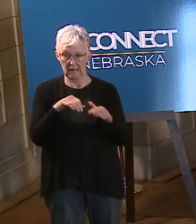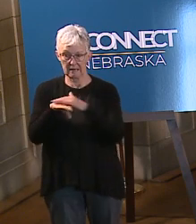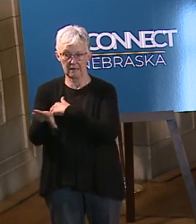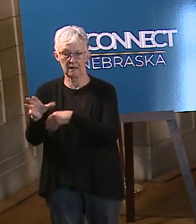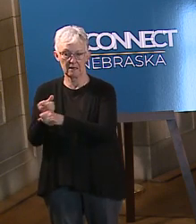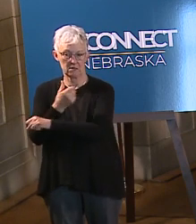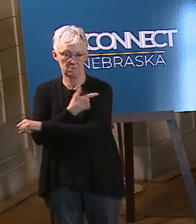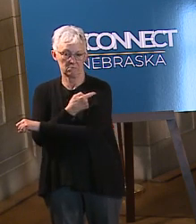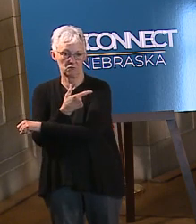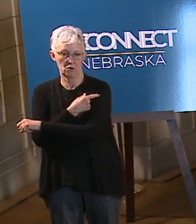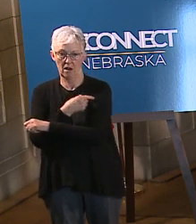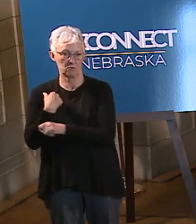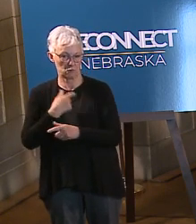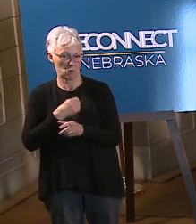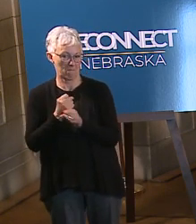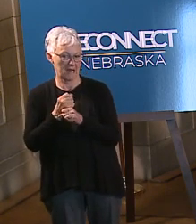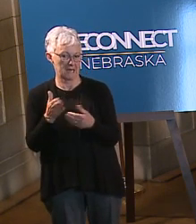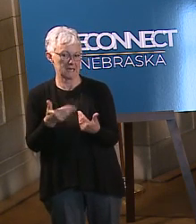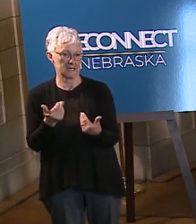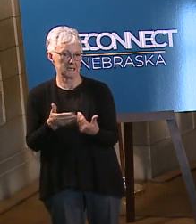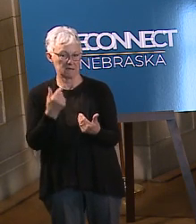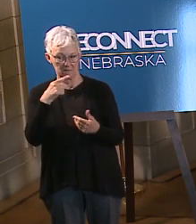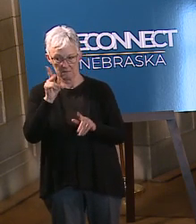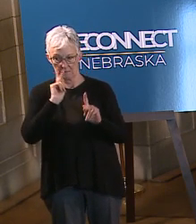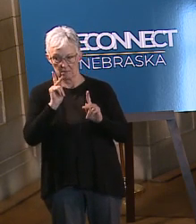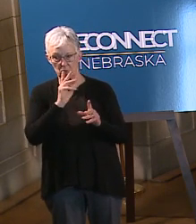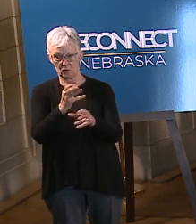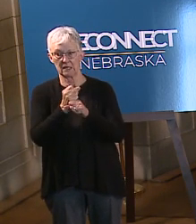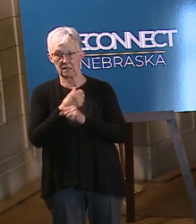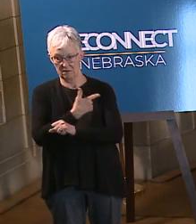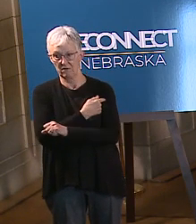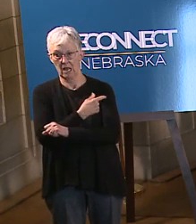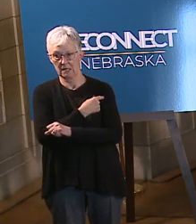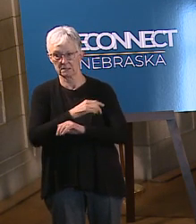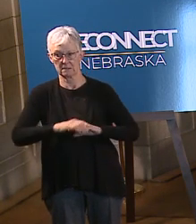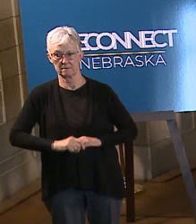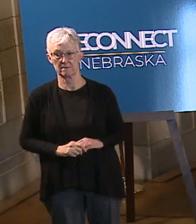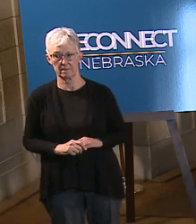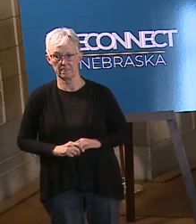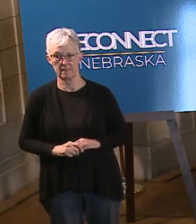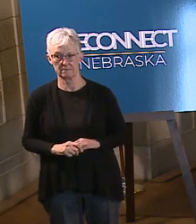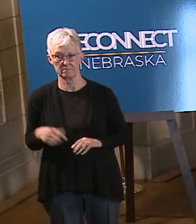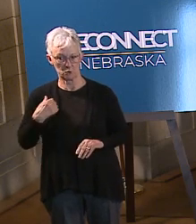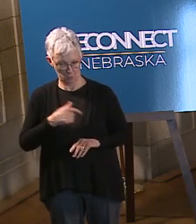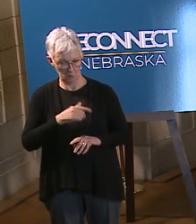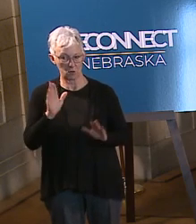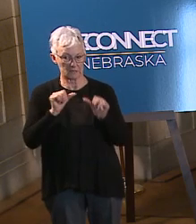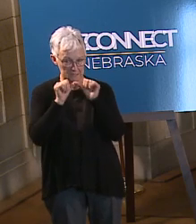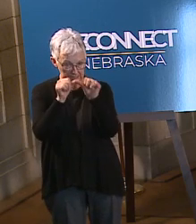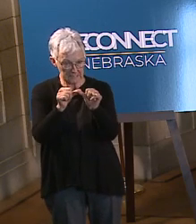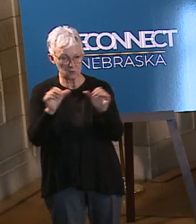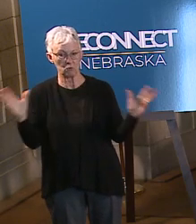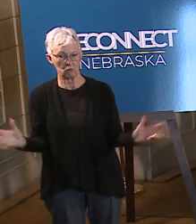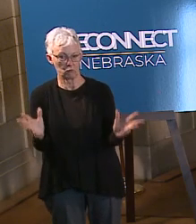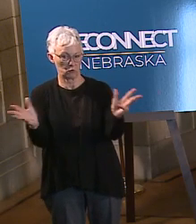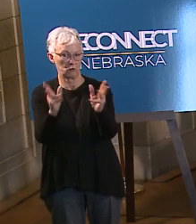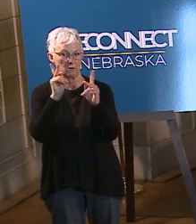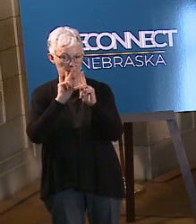HY-VEE DOING AN AD, YOU CAN WALK